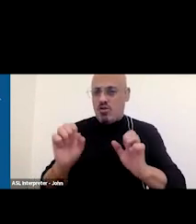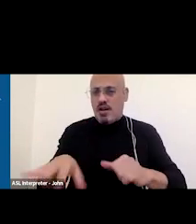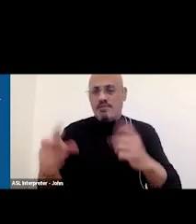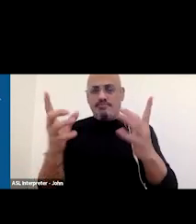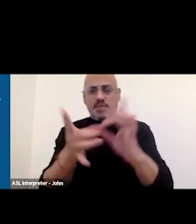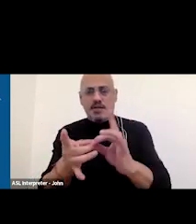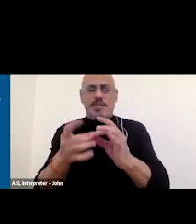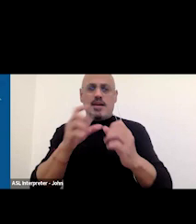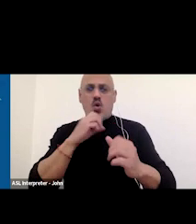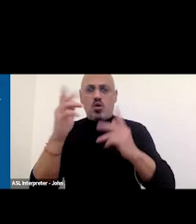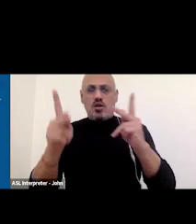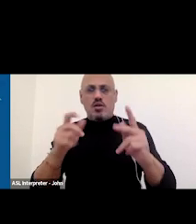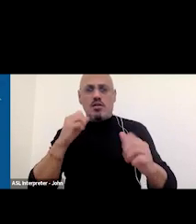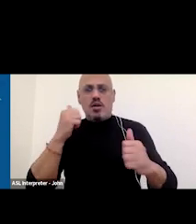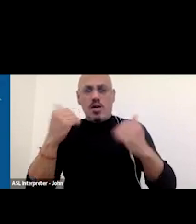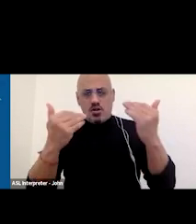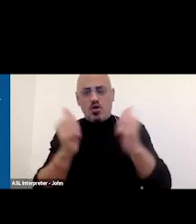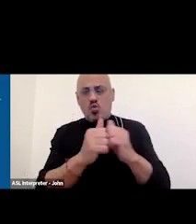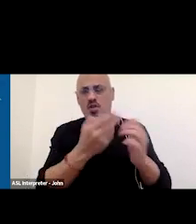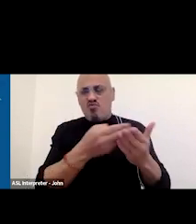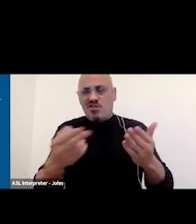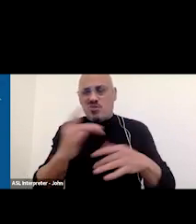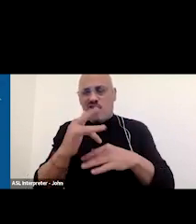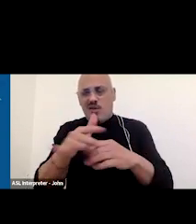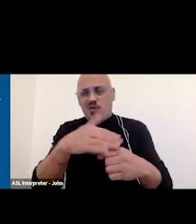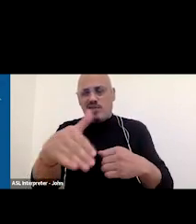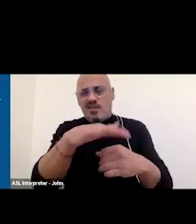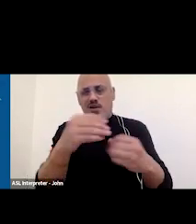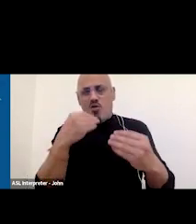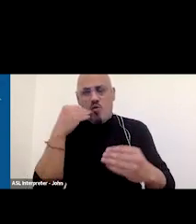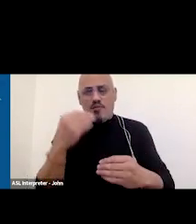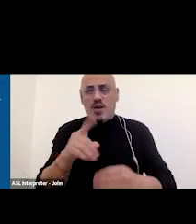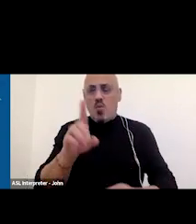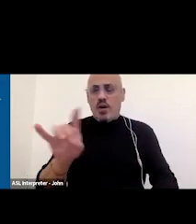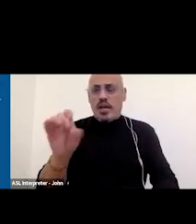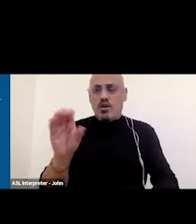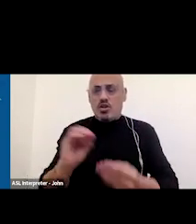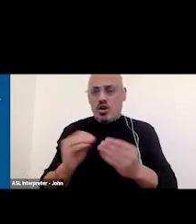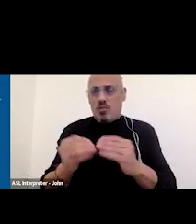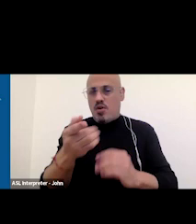to the resources available where they live. There is a 1-800 number that is available Monday through Friday